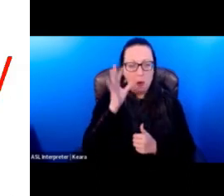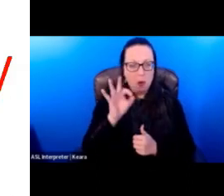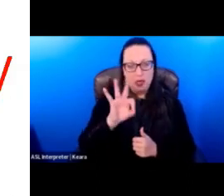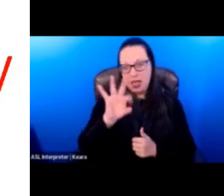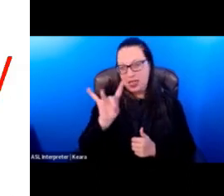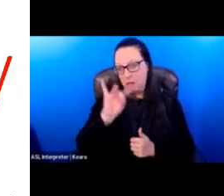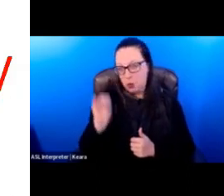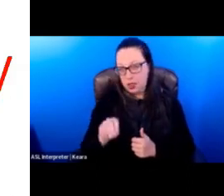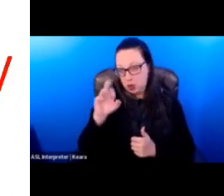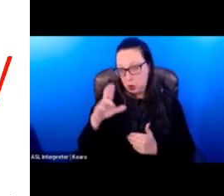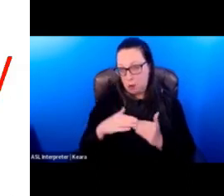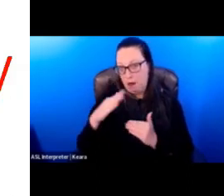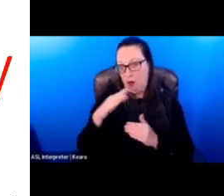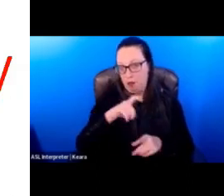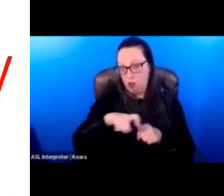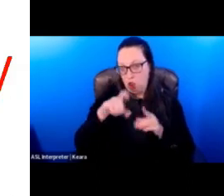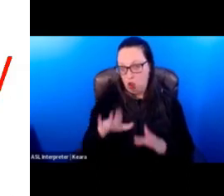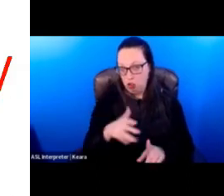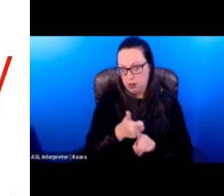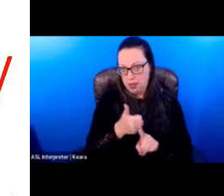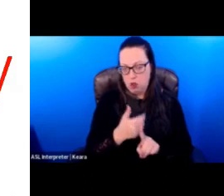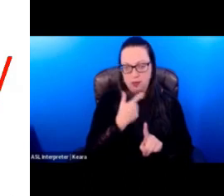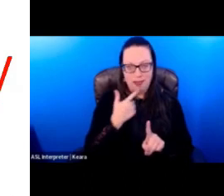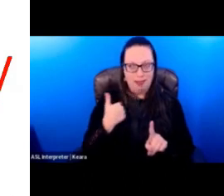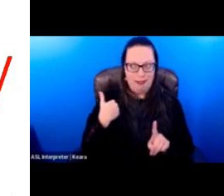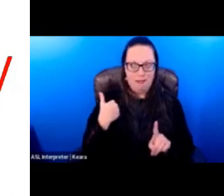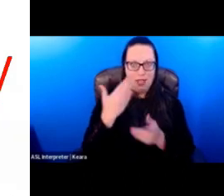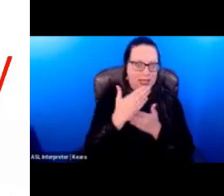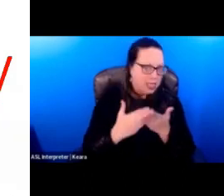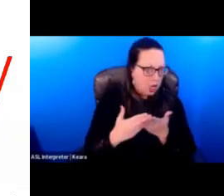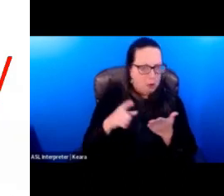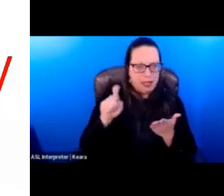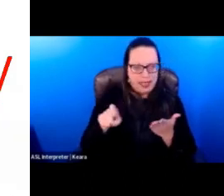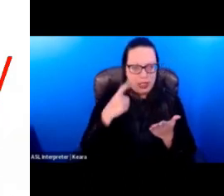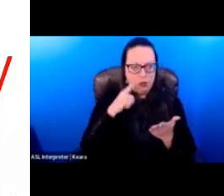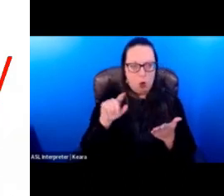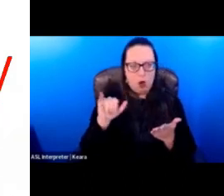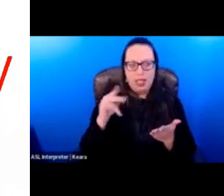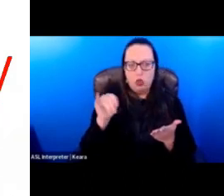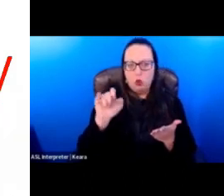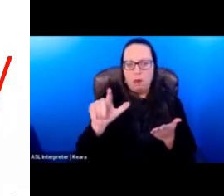callers are saying they have some need around instrumental activities of daily living. And